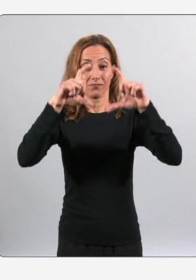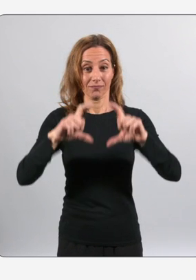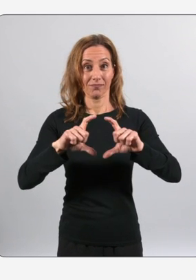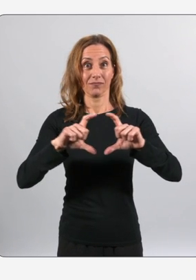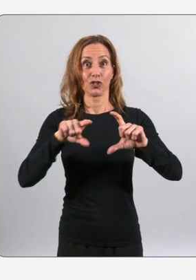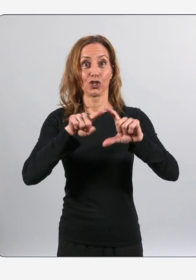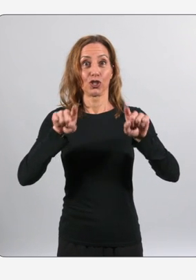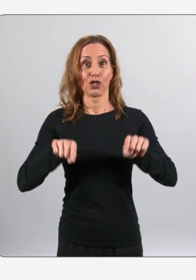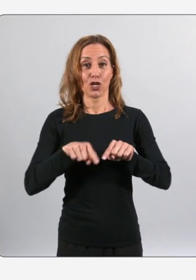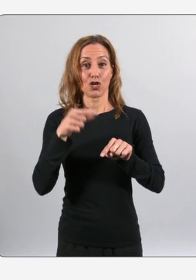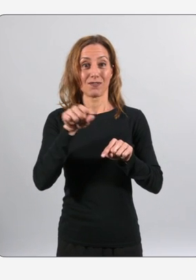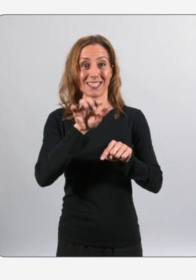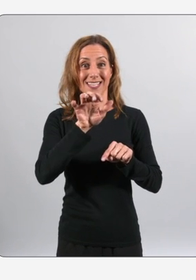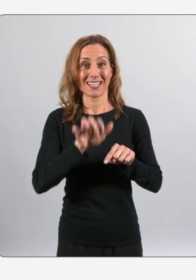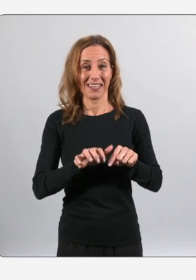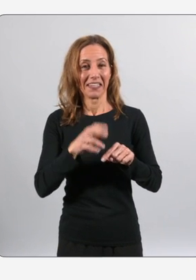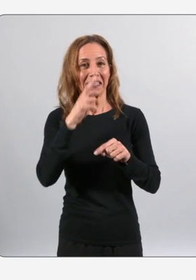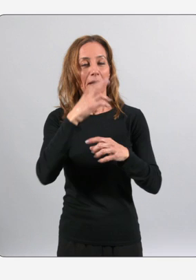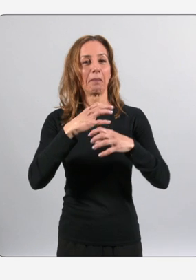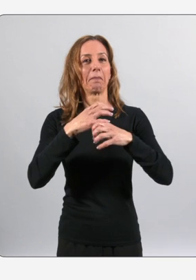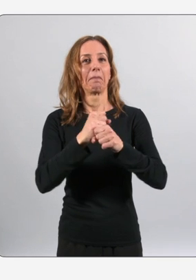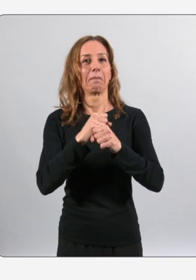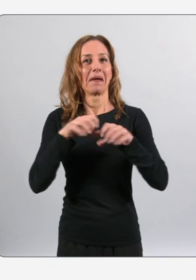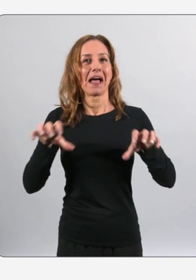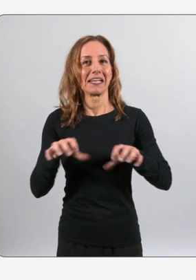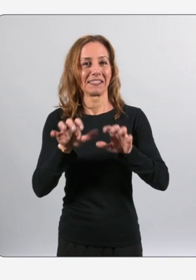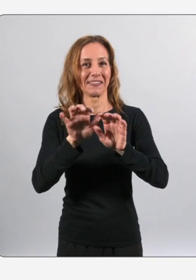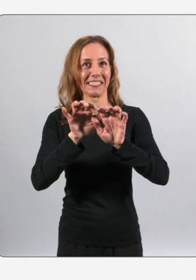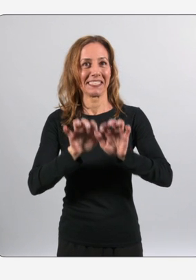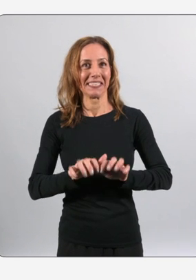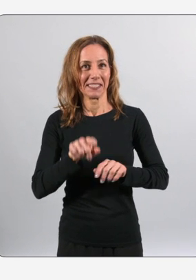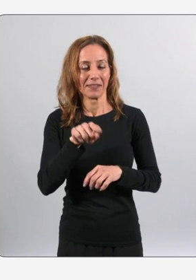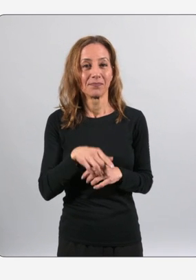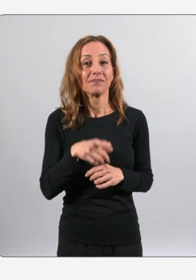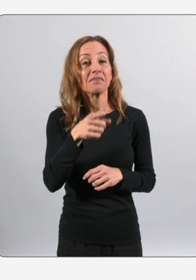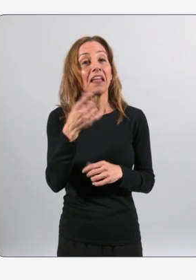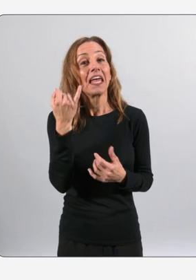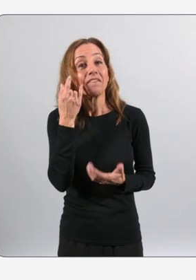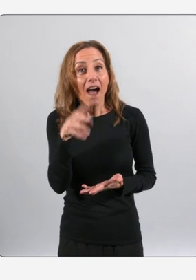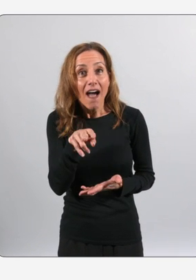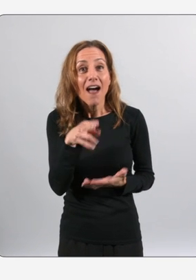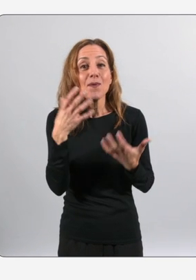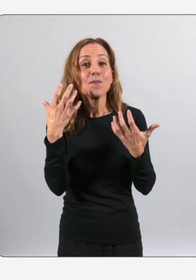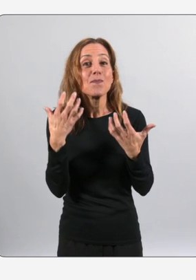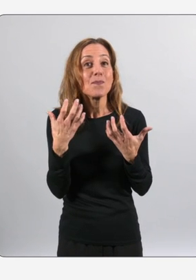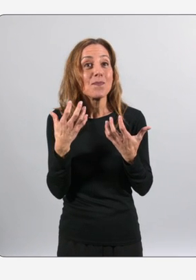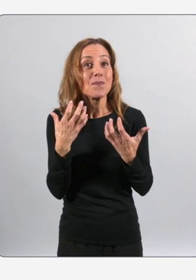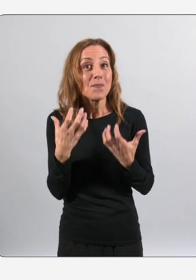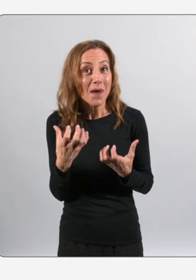greenish gray color with a summary of activities. And if you want, you can ask follow up questions.